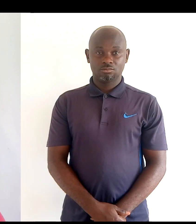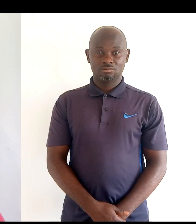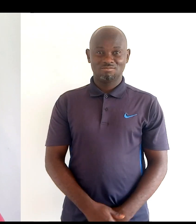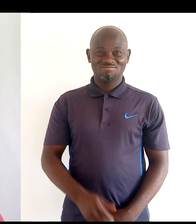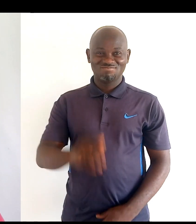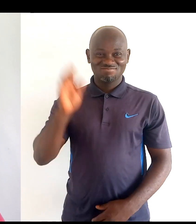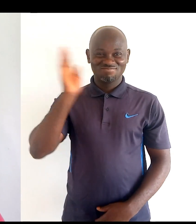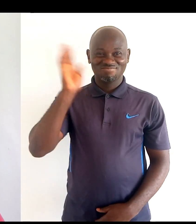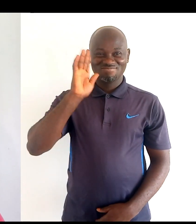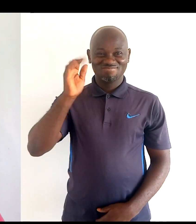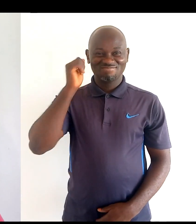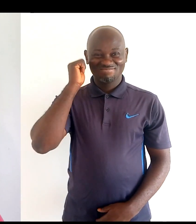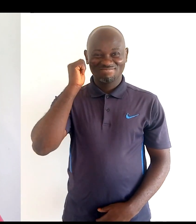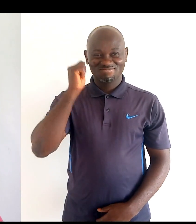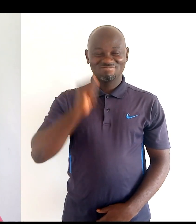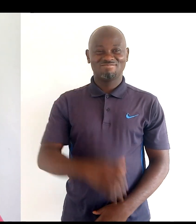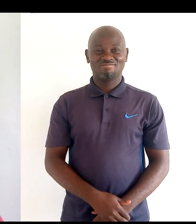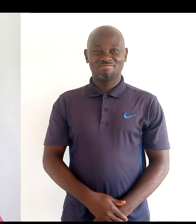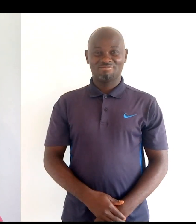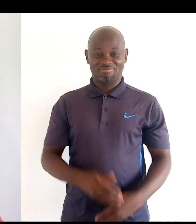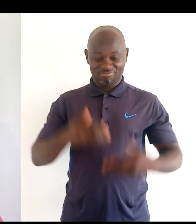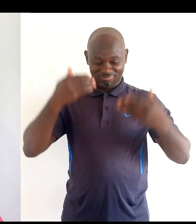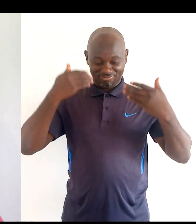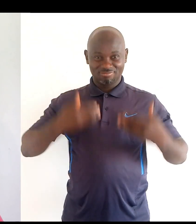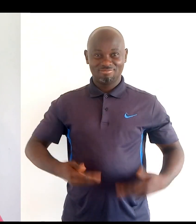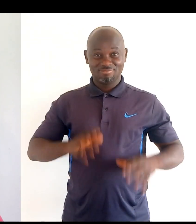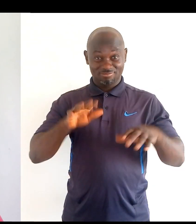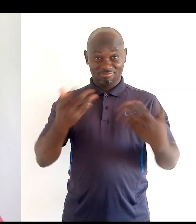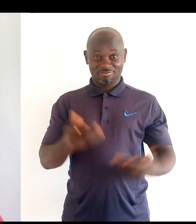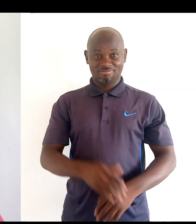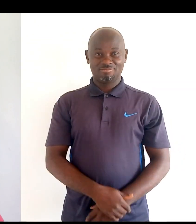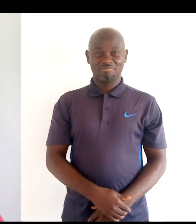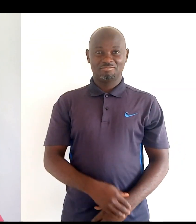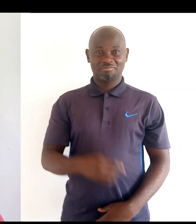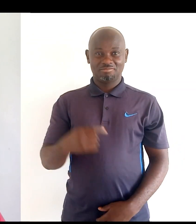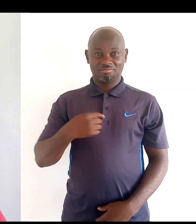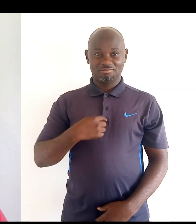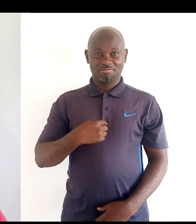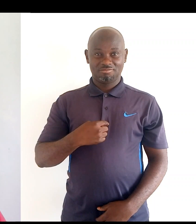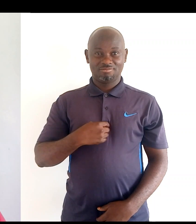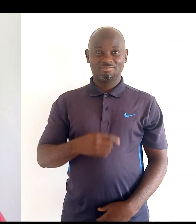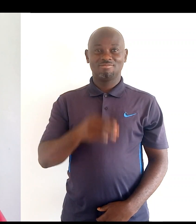Hello, if you're new here, welcome to our channel. My name is Mary and this is the